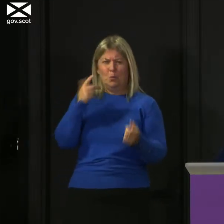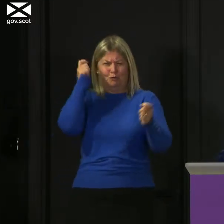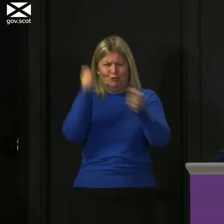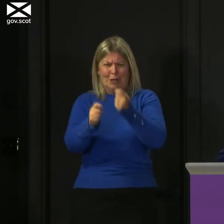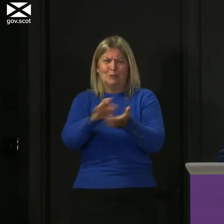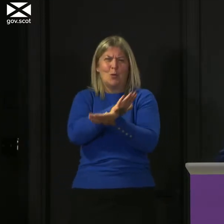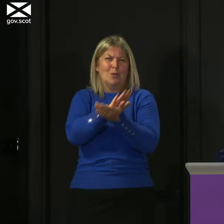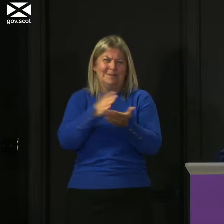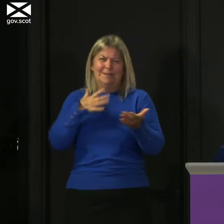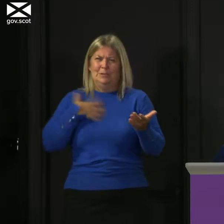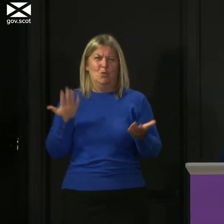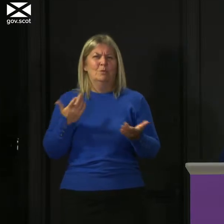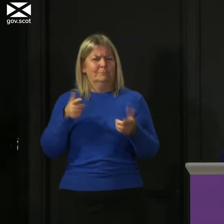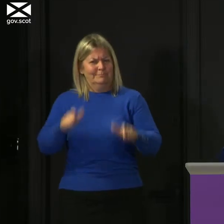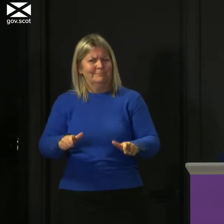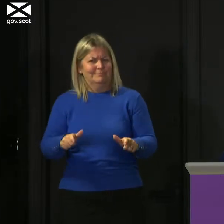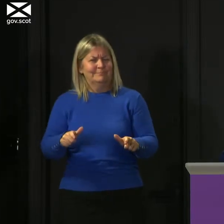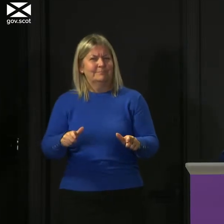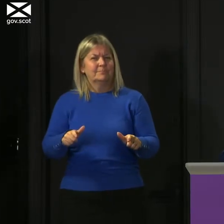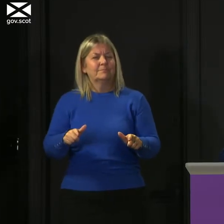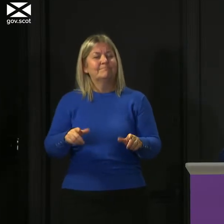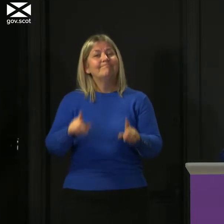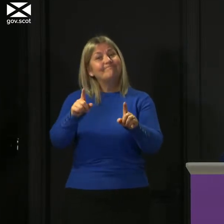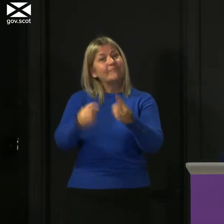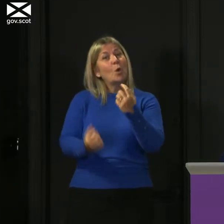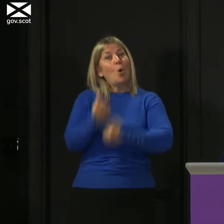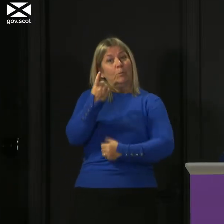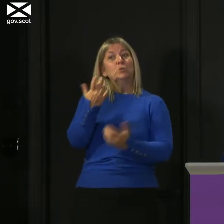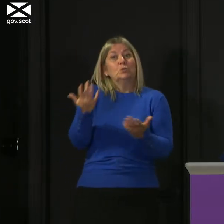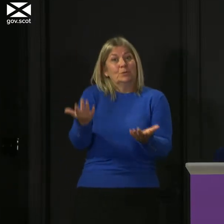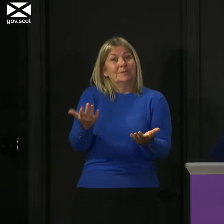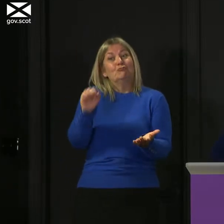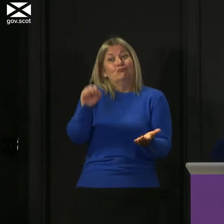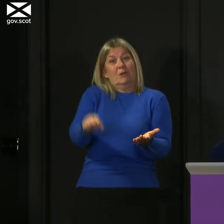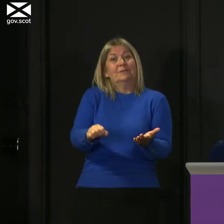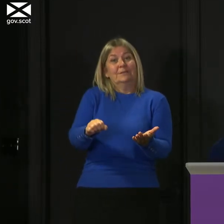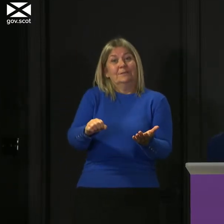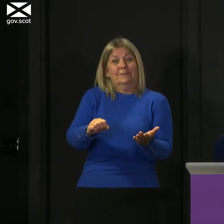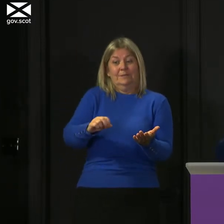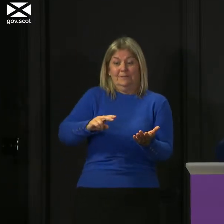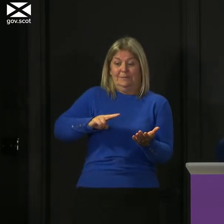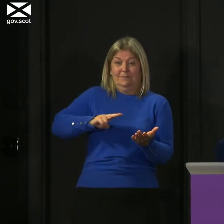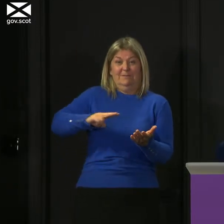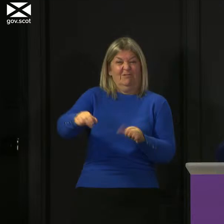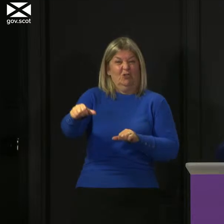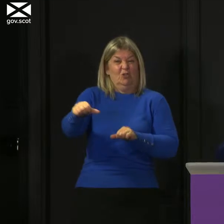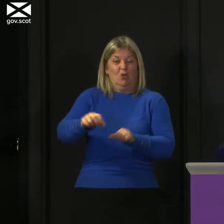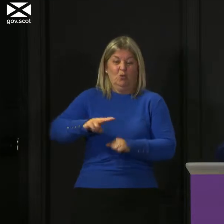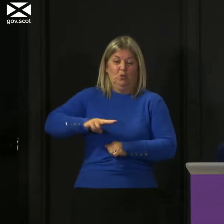is also an opportunity over these next couple of weeks, two-to-three-weeks in October of course,